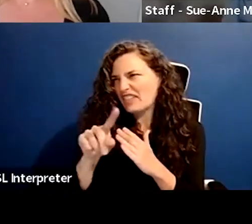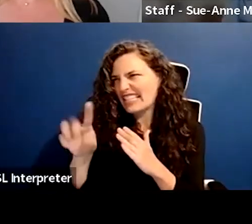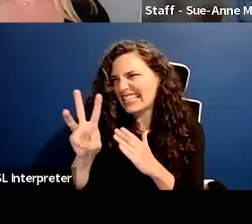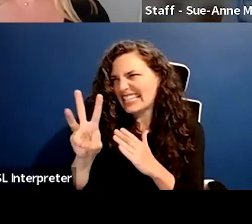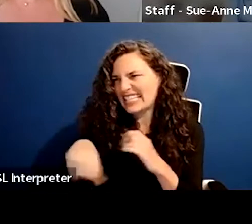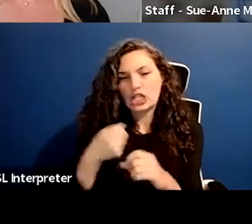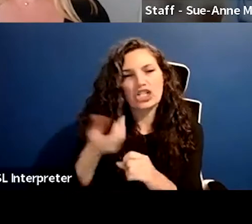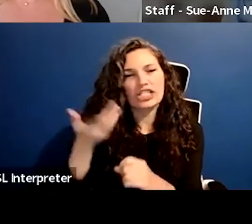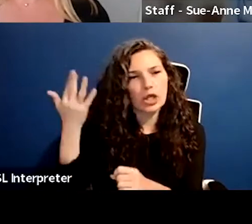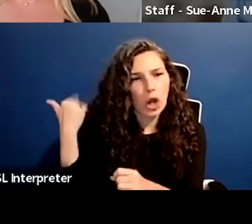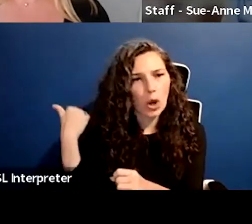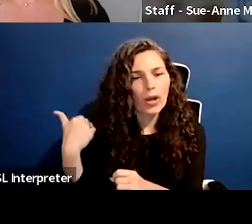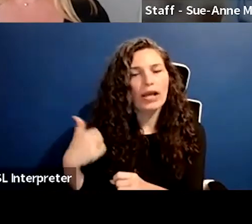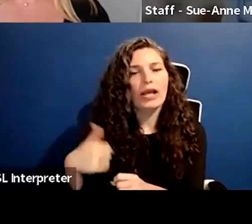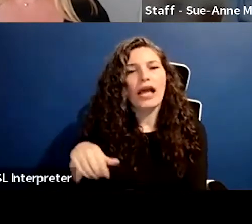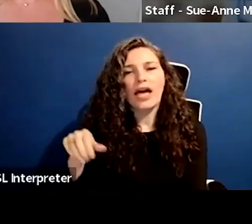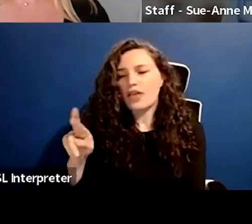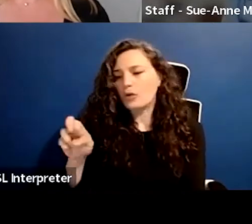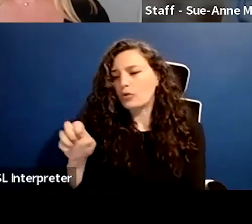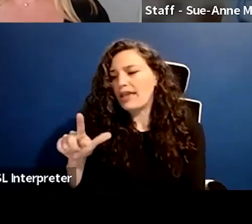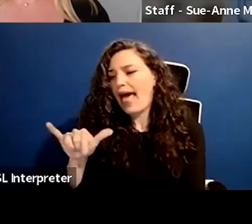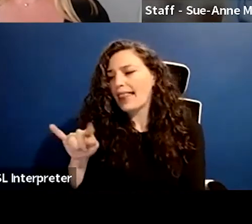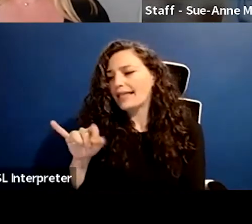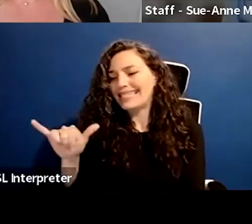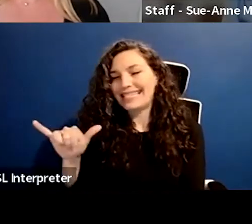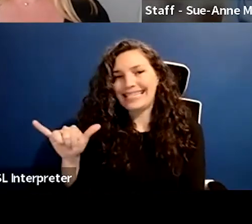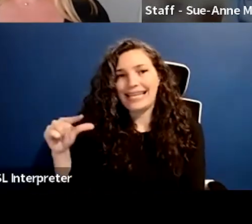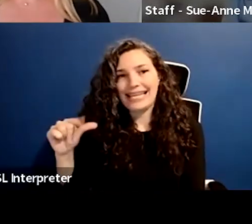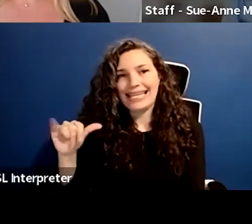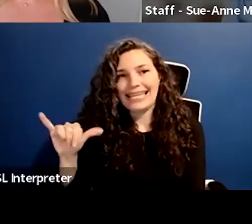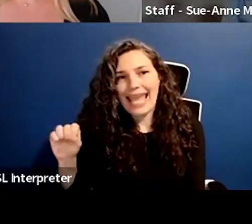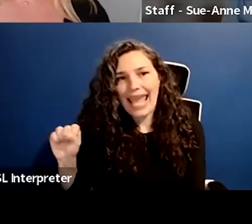And then "Reality Gays" kind of took hold about three and a half years ago.